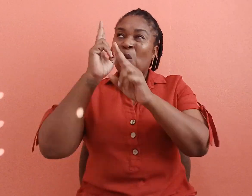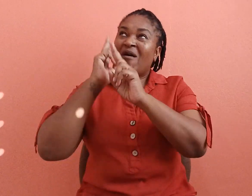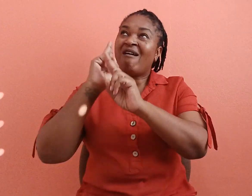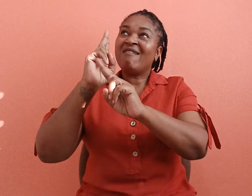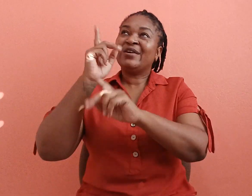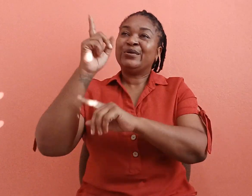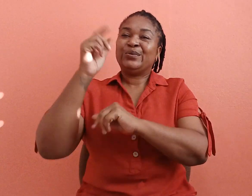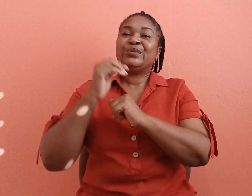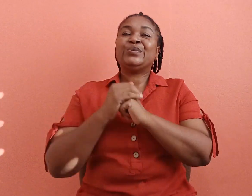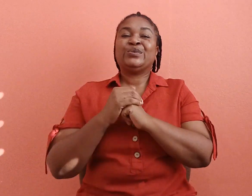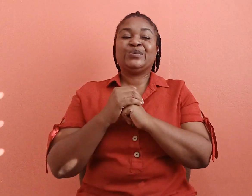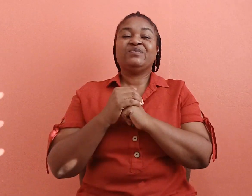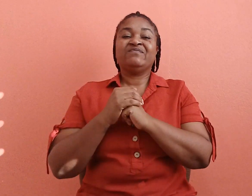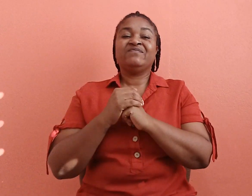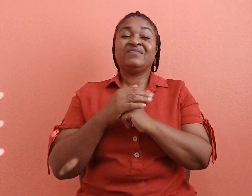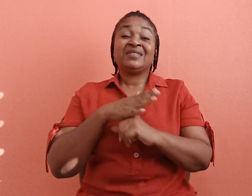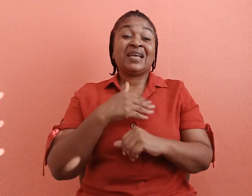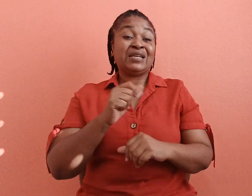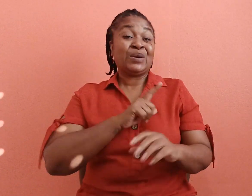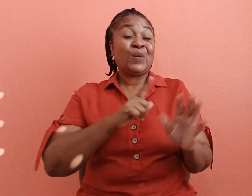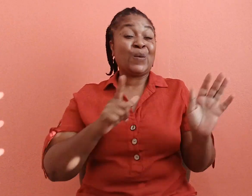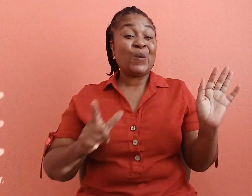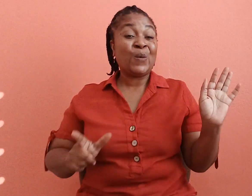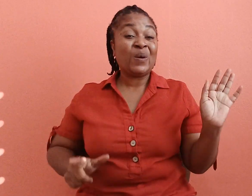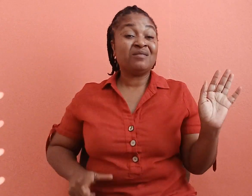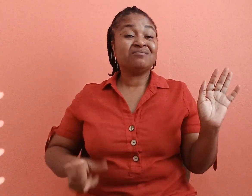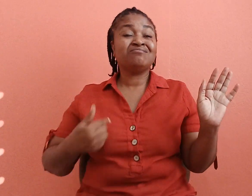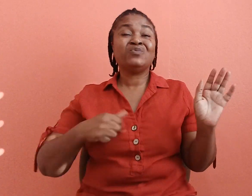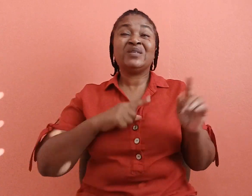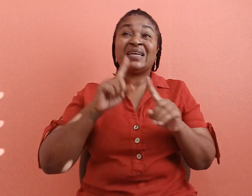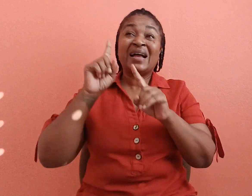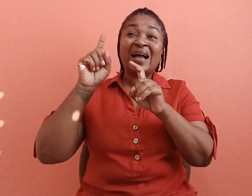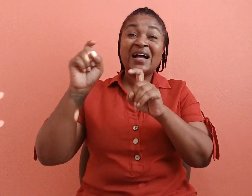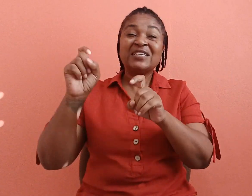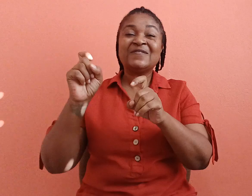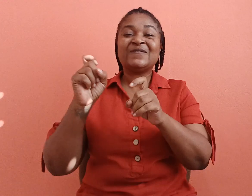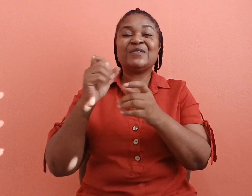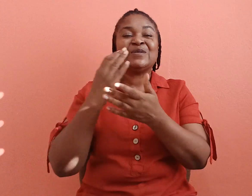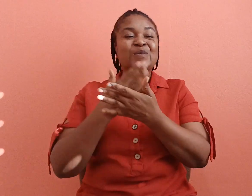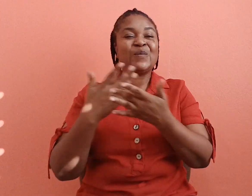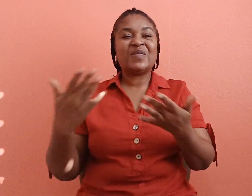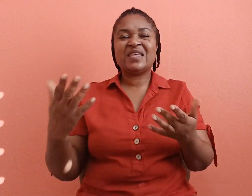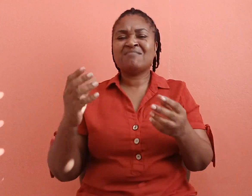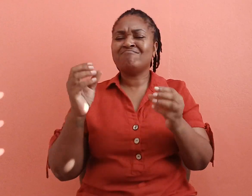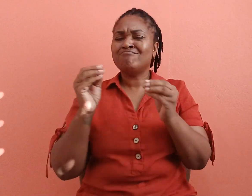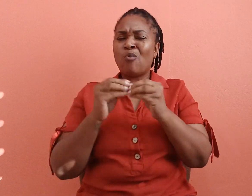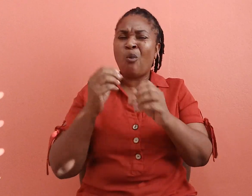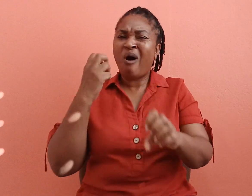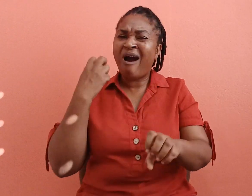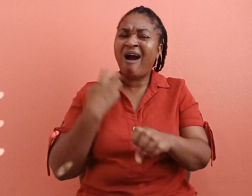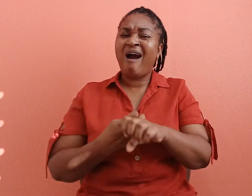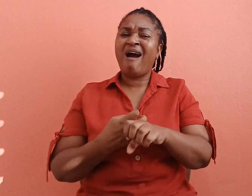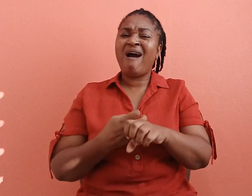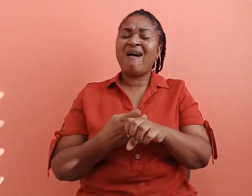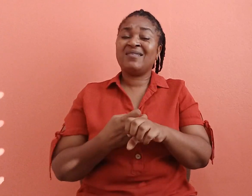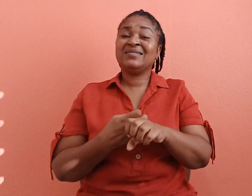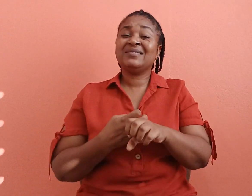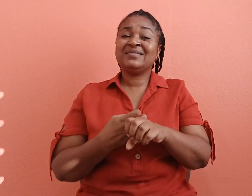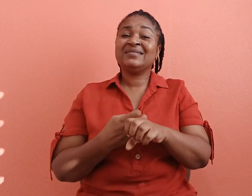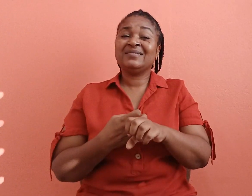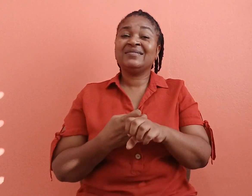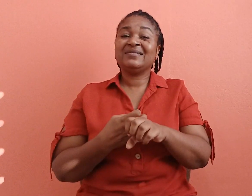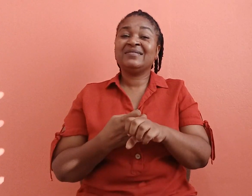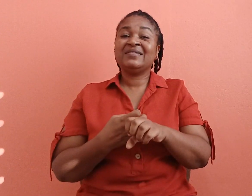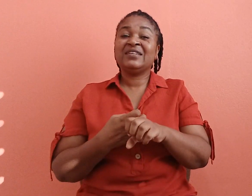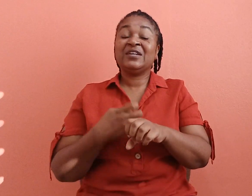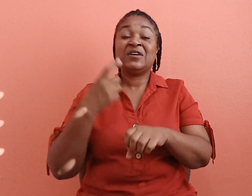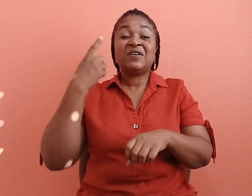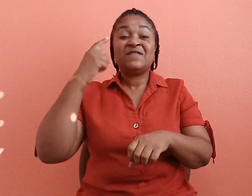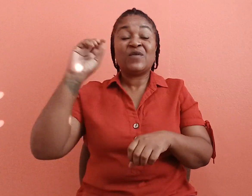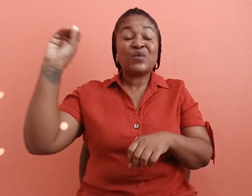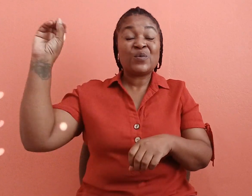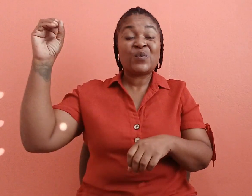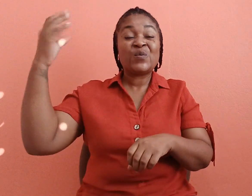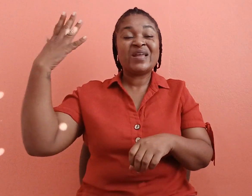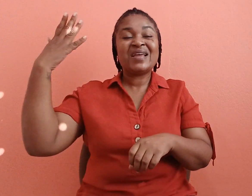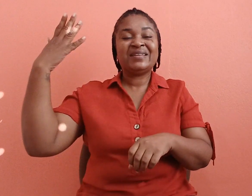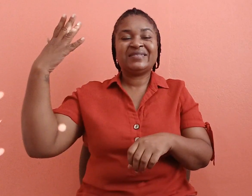And Lord, we ask for something even harder—for the grace to forgive,